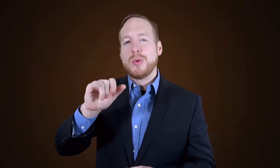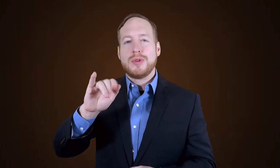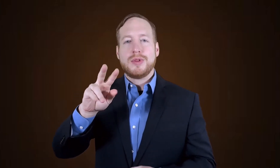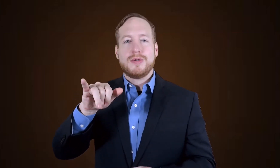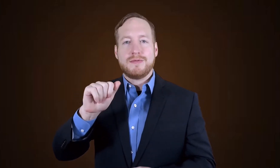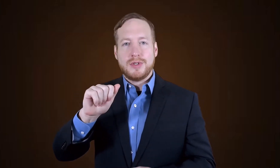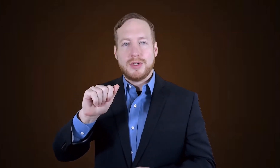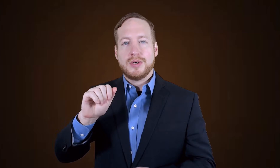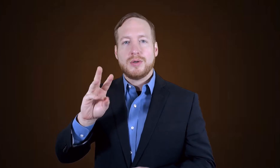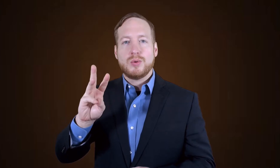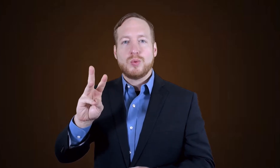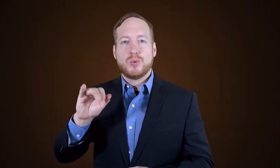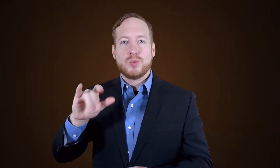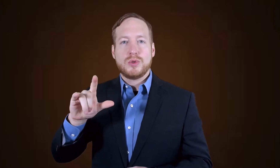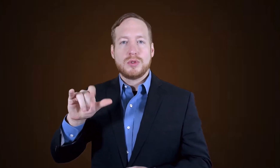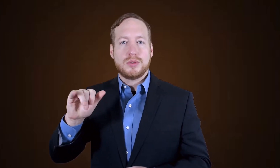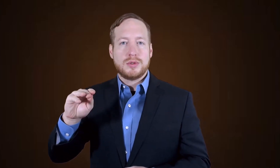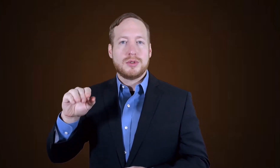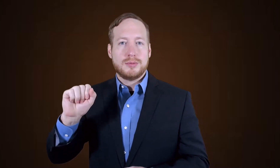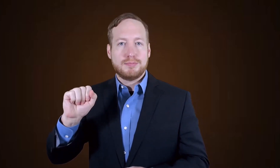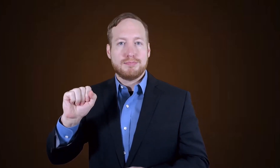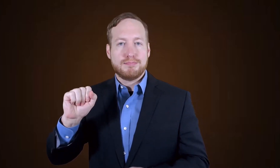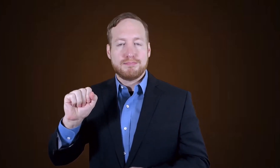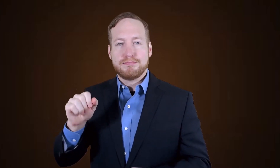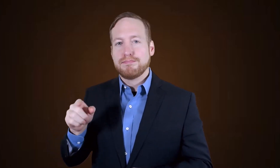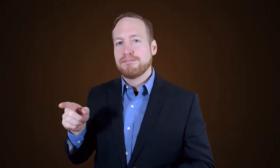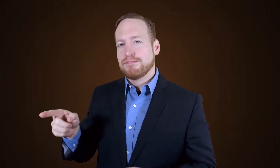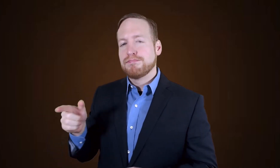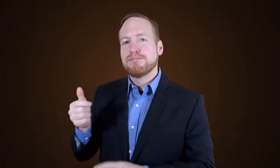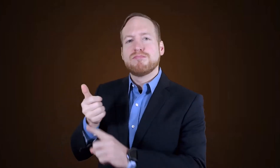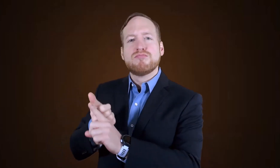her name is Olivia Williams